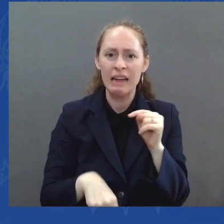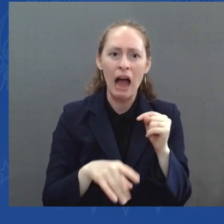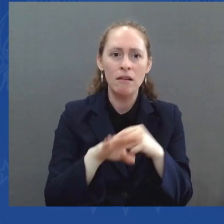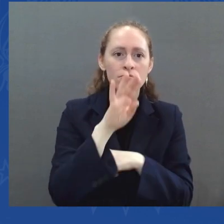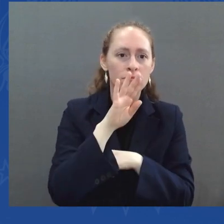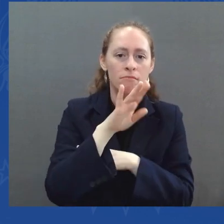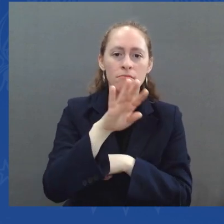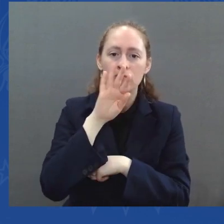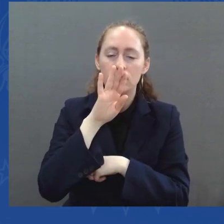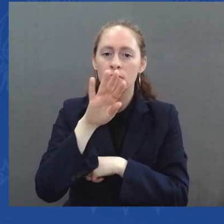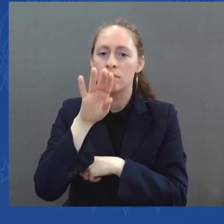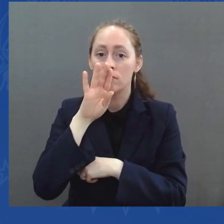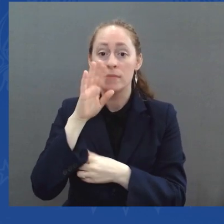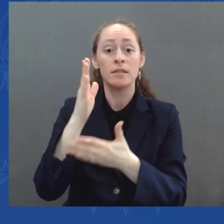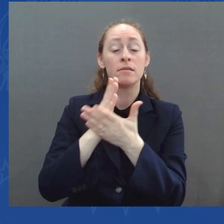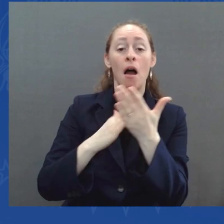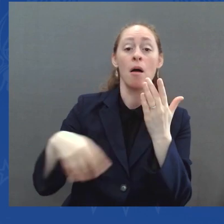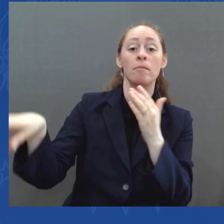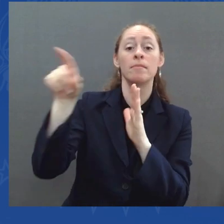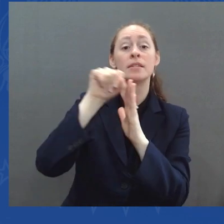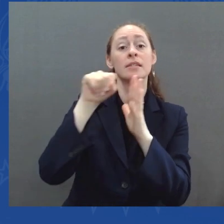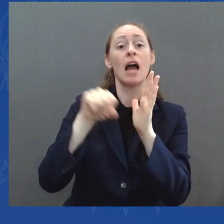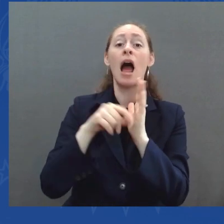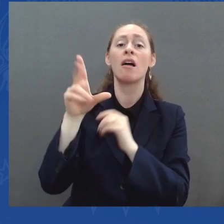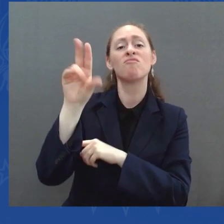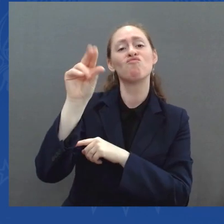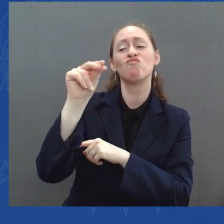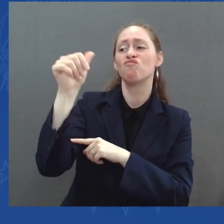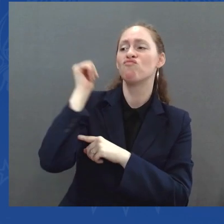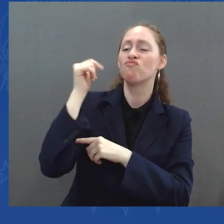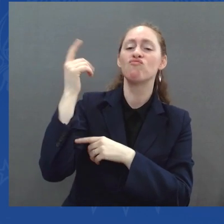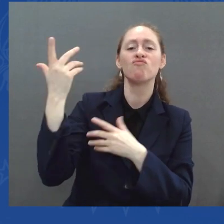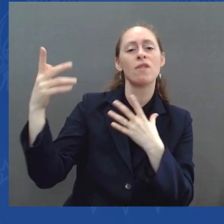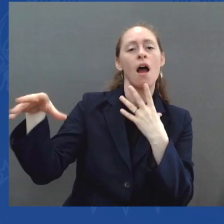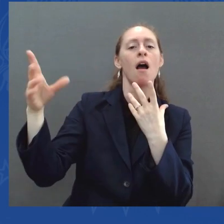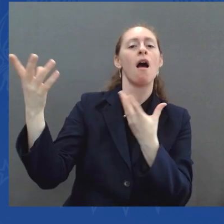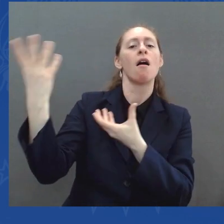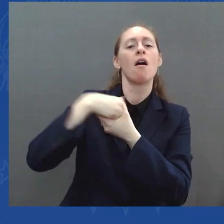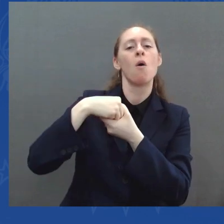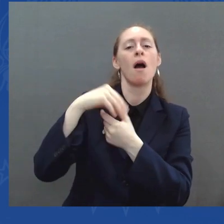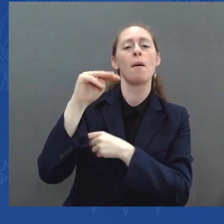which is mentioned already by allowing Medicare to negotiate prices for drugs that are on the market.